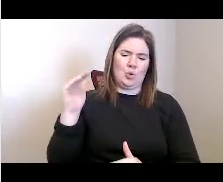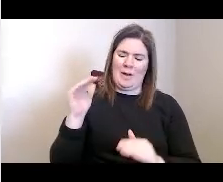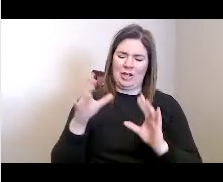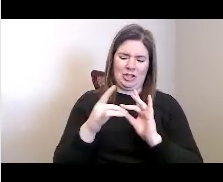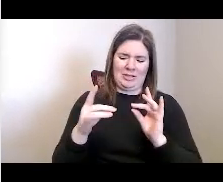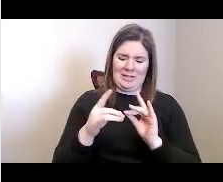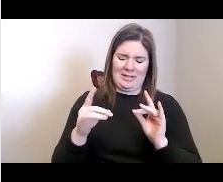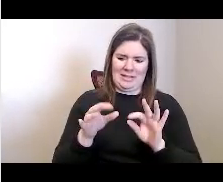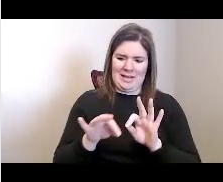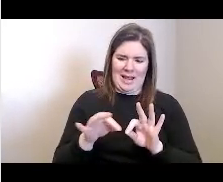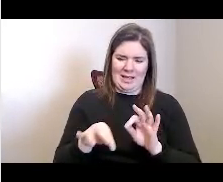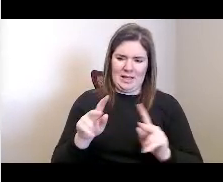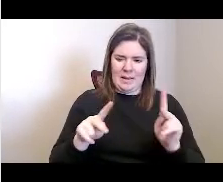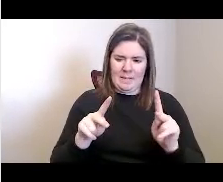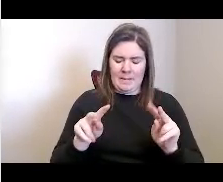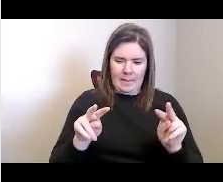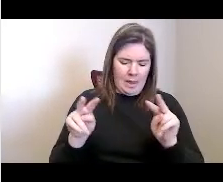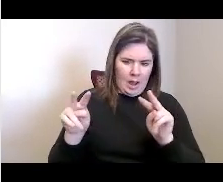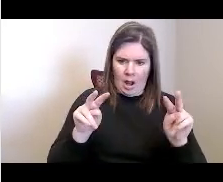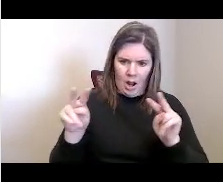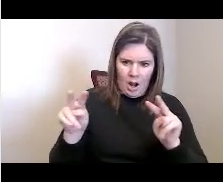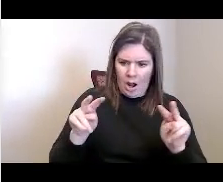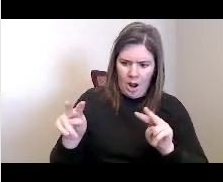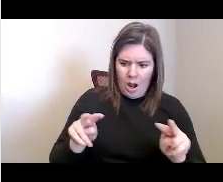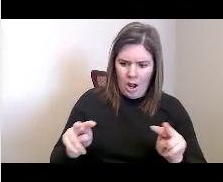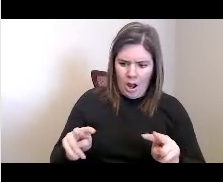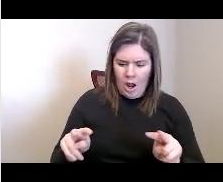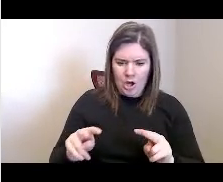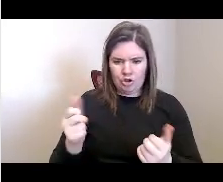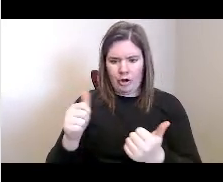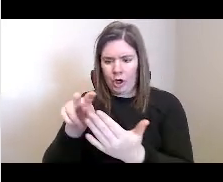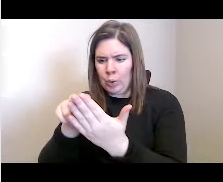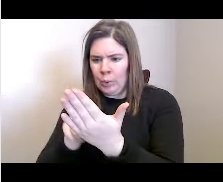tend to be paying attention to trying to read this slide versus your presentation.